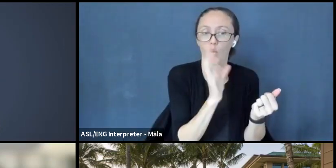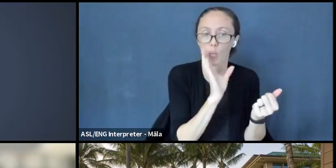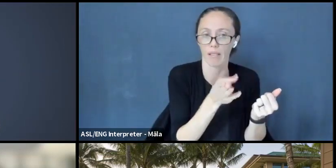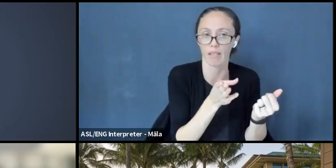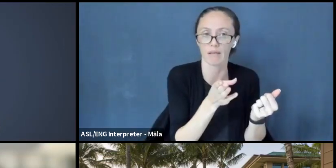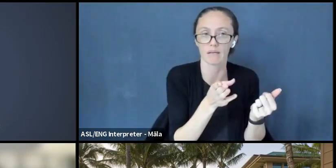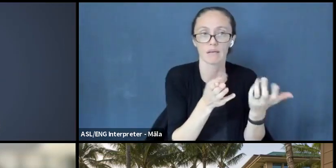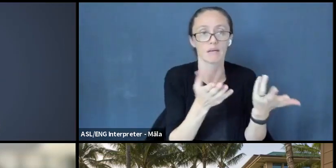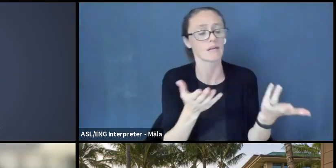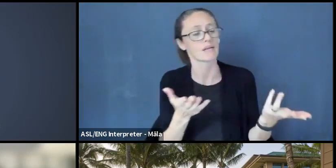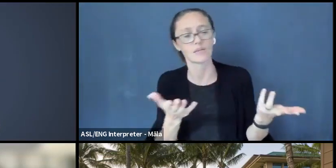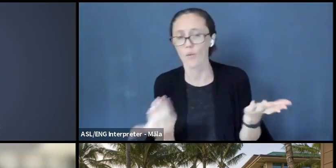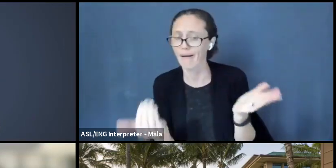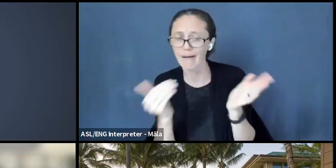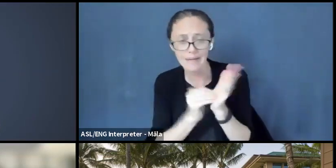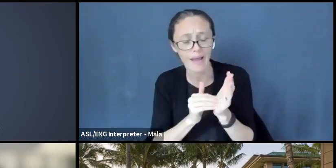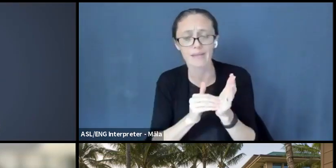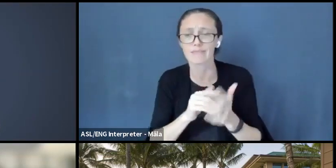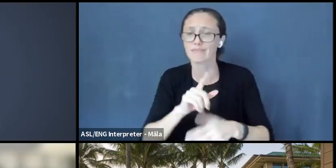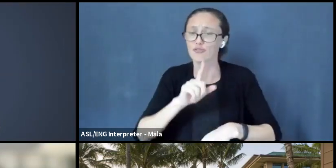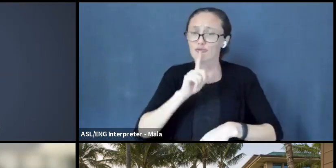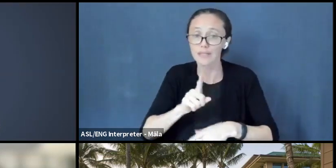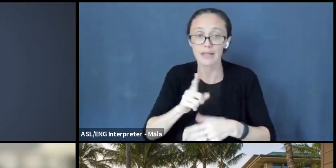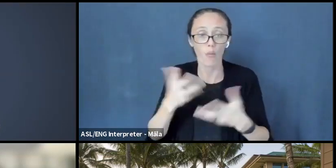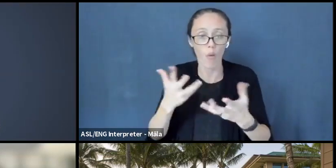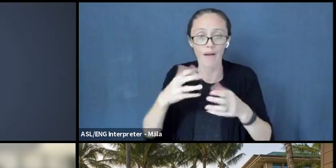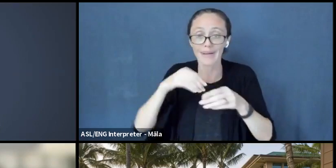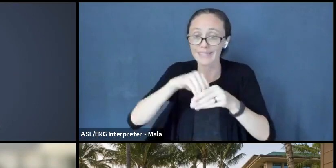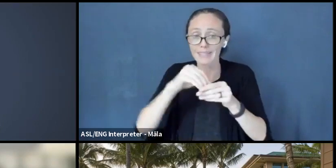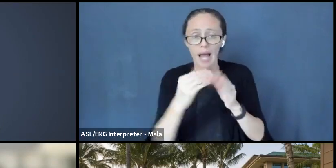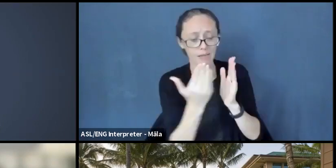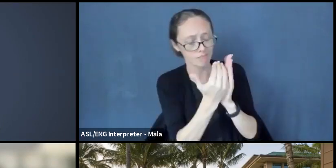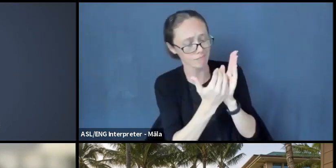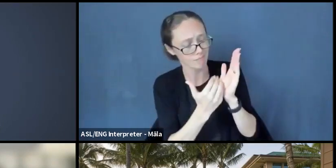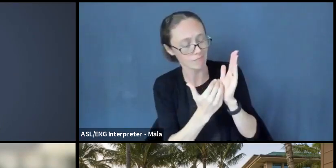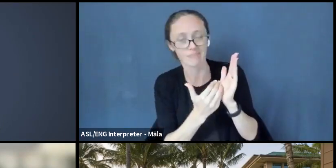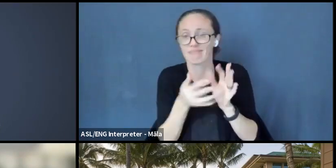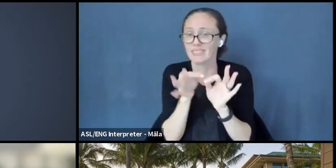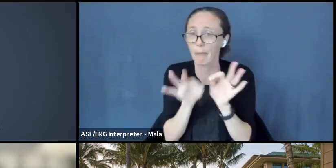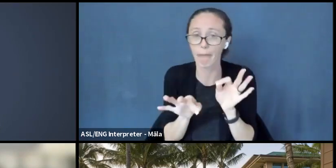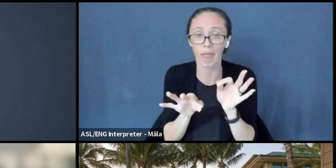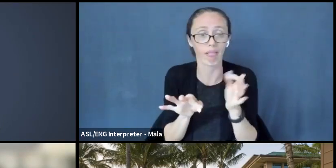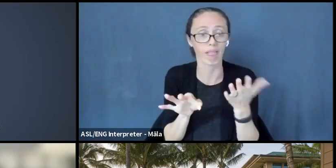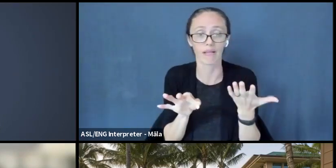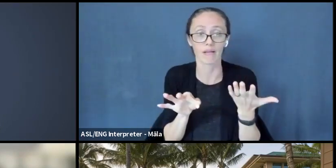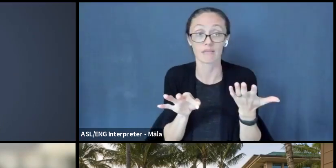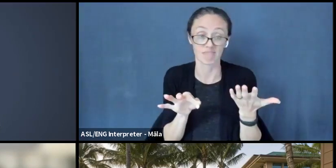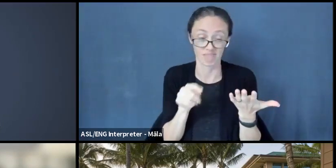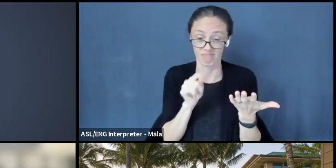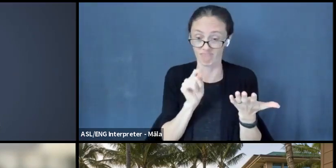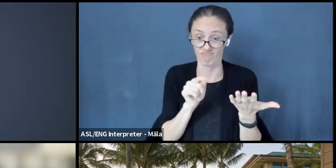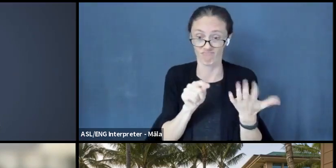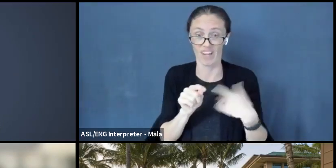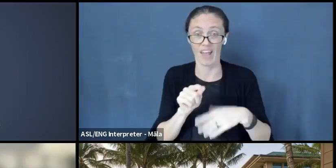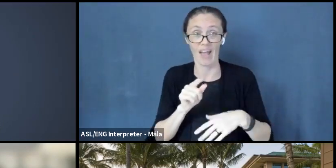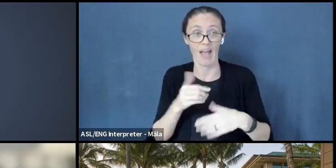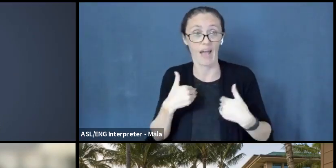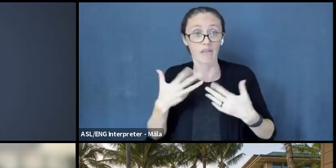Very simple components that really have not produced strong reactivity in the majority